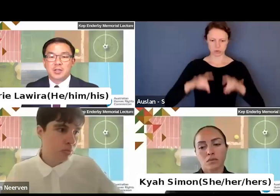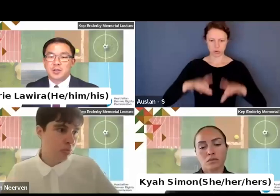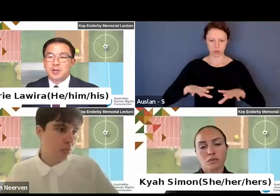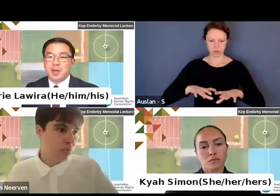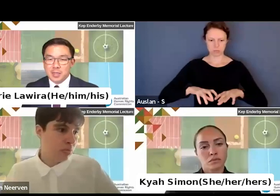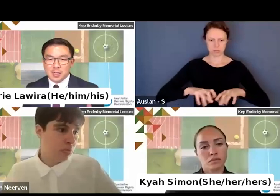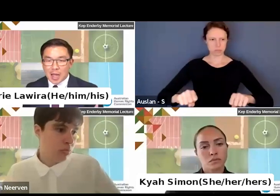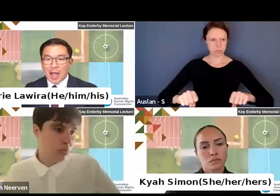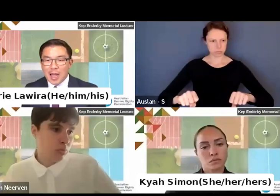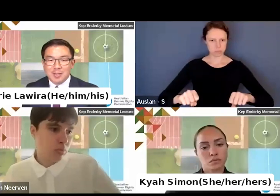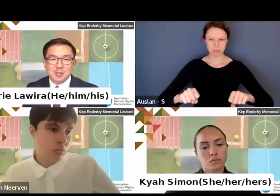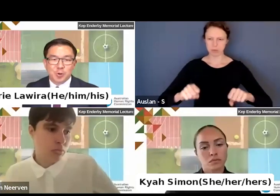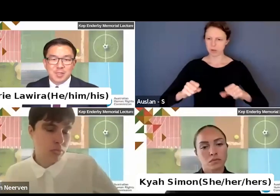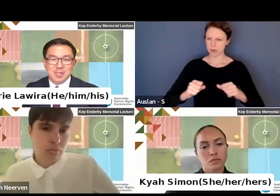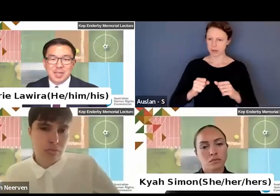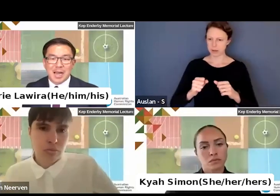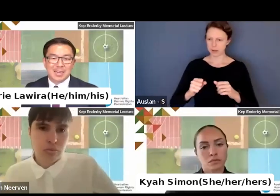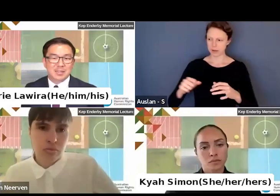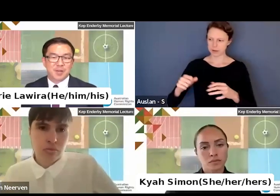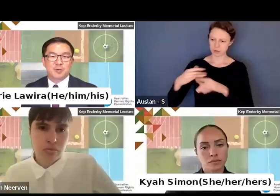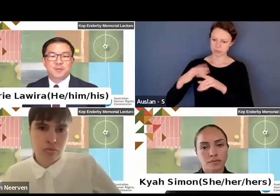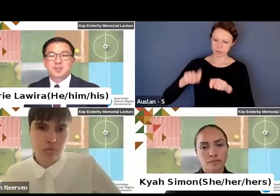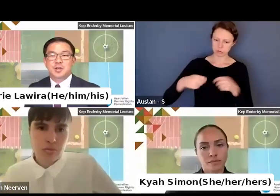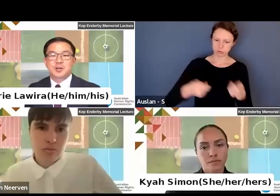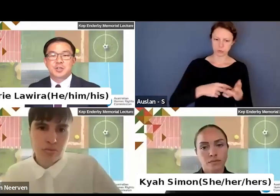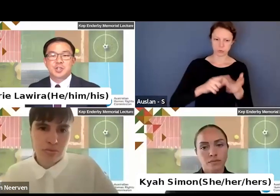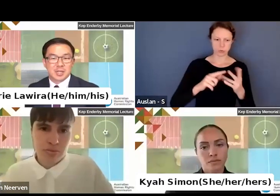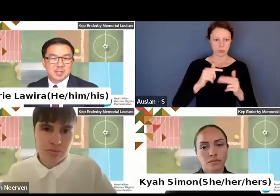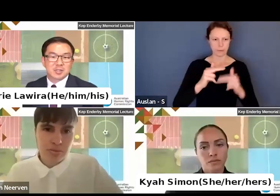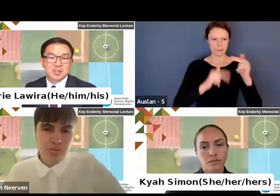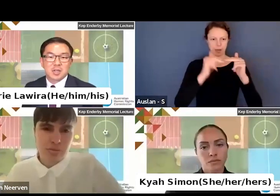So how can sport instead act as a vehicle for securing justice